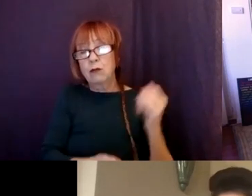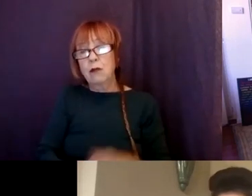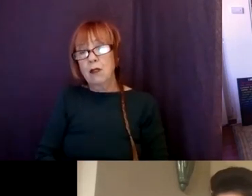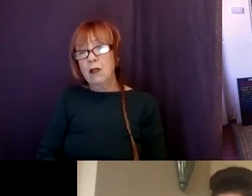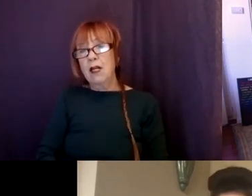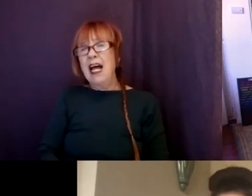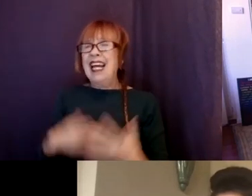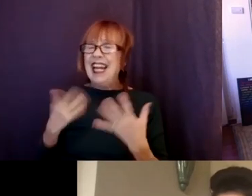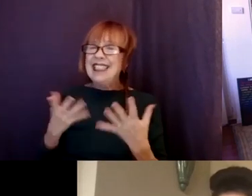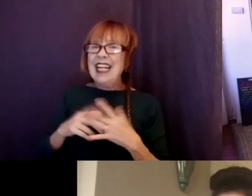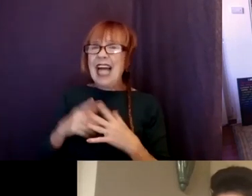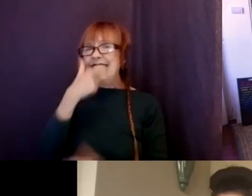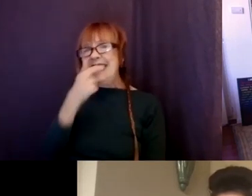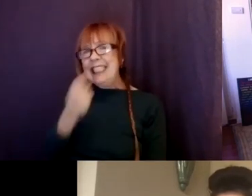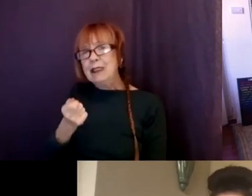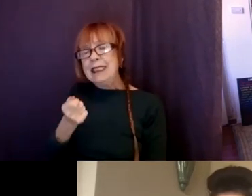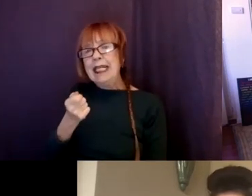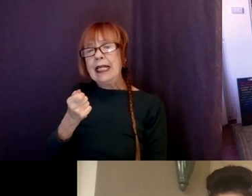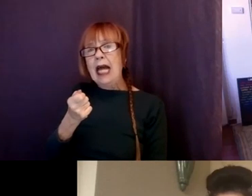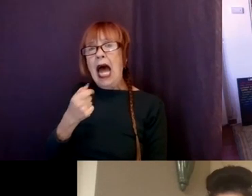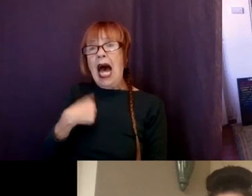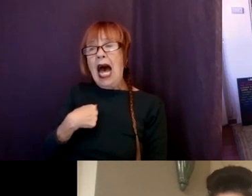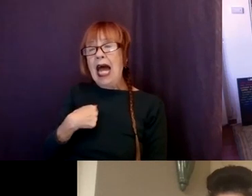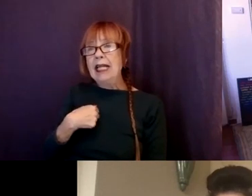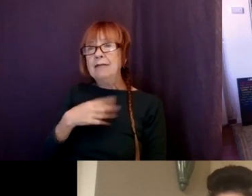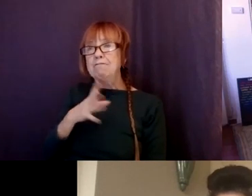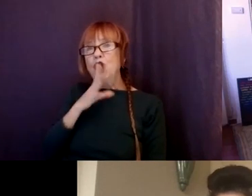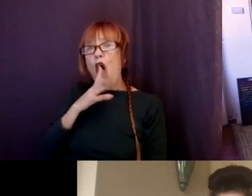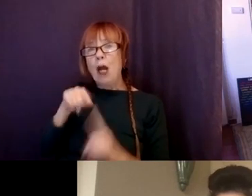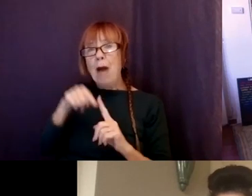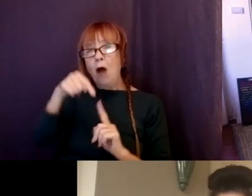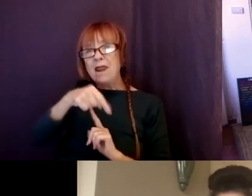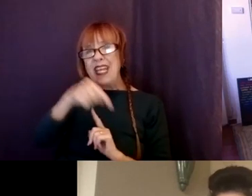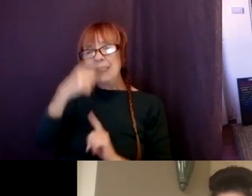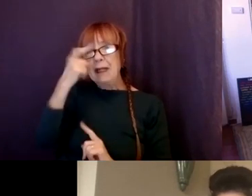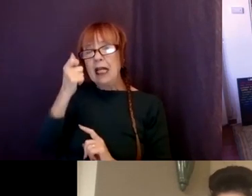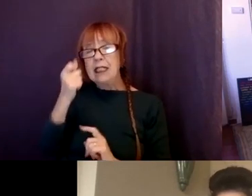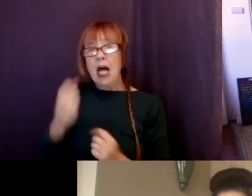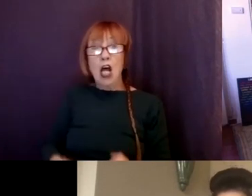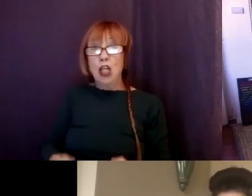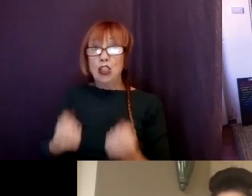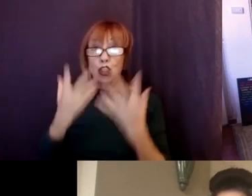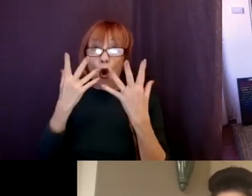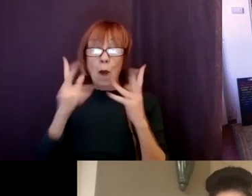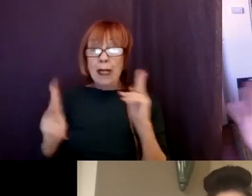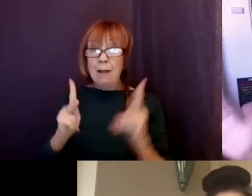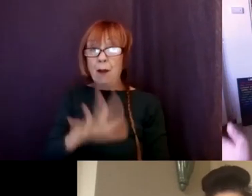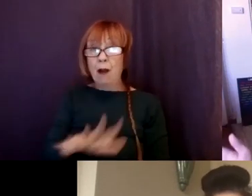And it's interesting, I bring this up too because so many people out there are trying to deny the Holocaust.